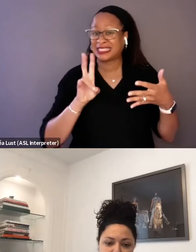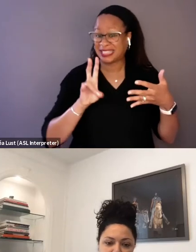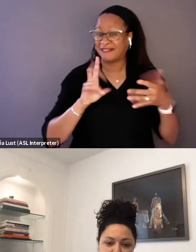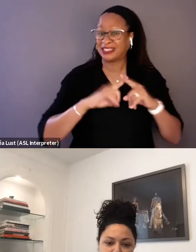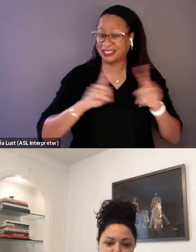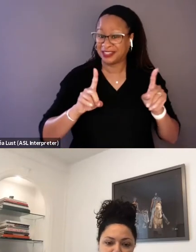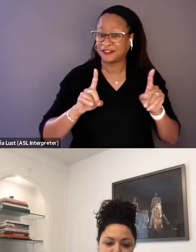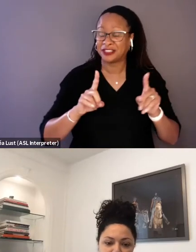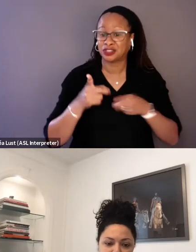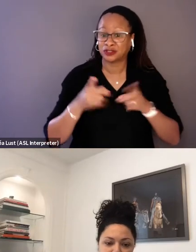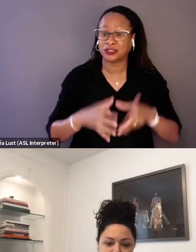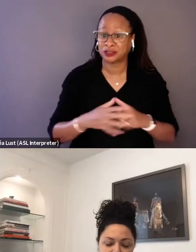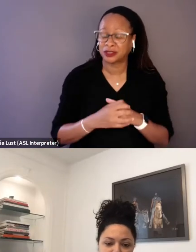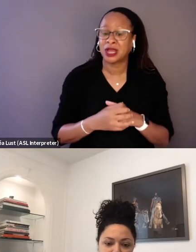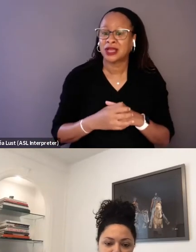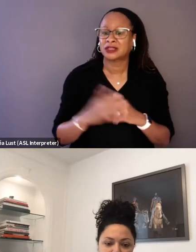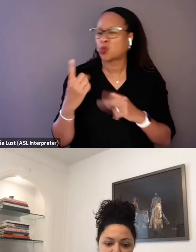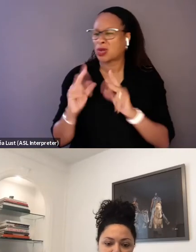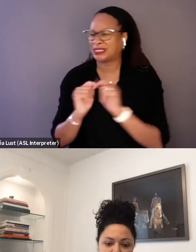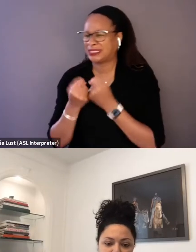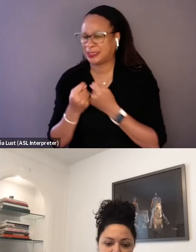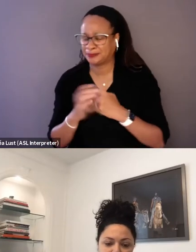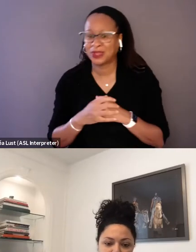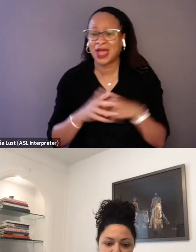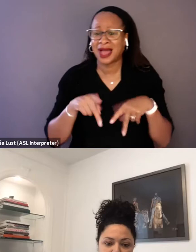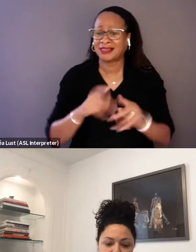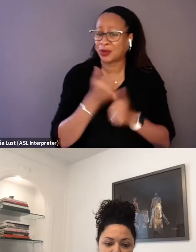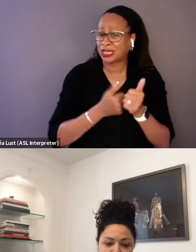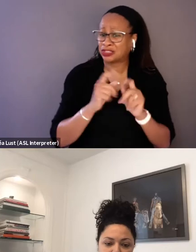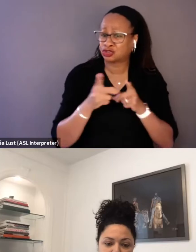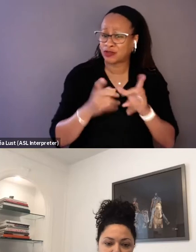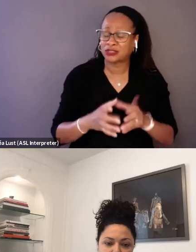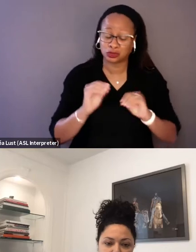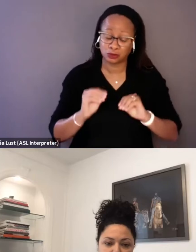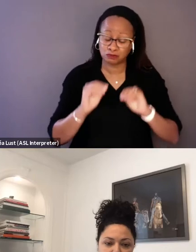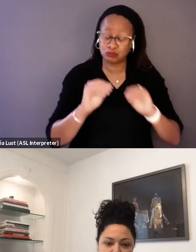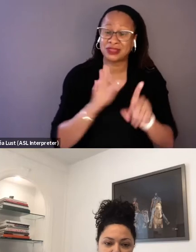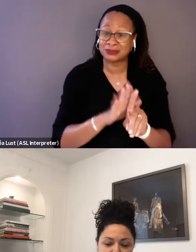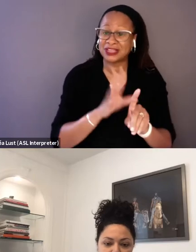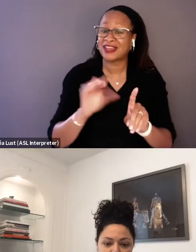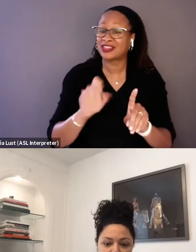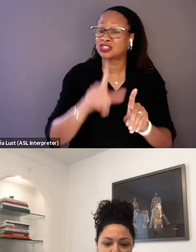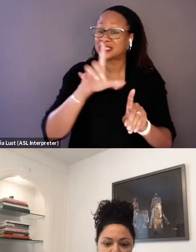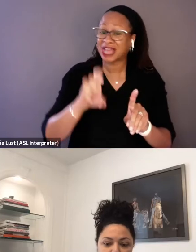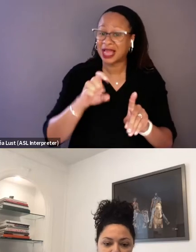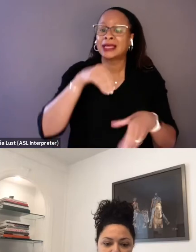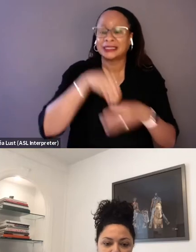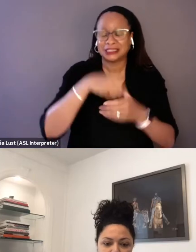'cause there was one directing team, allowing these directors to really put themselves and their style into each show.